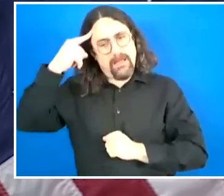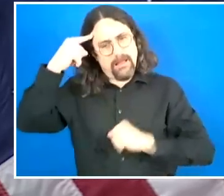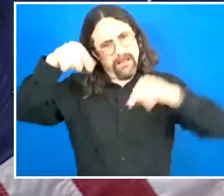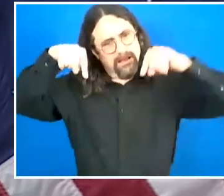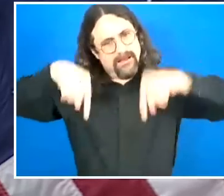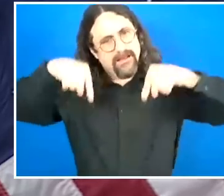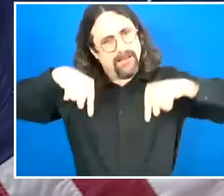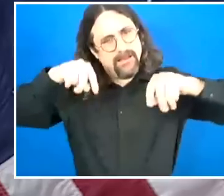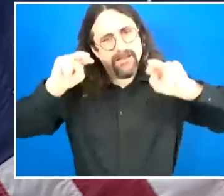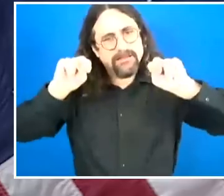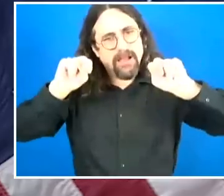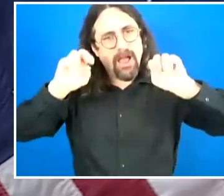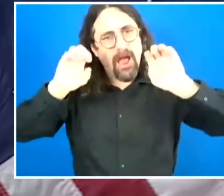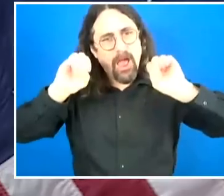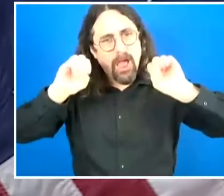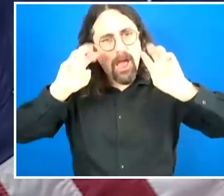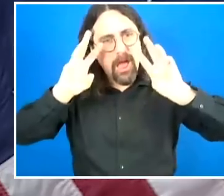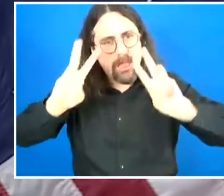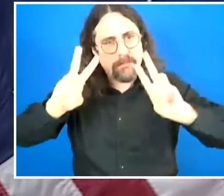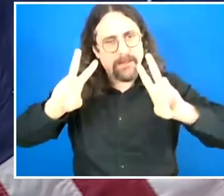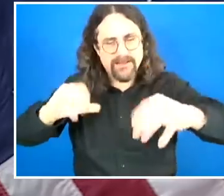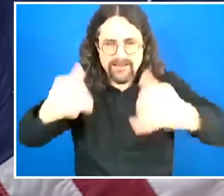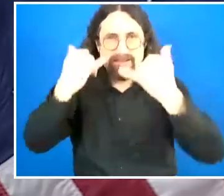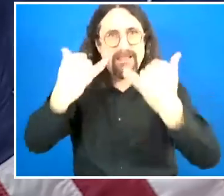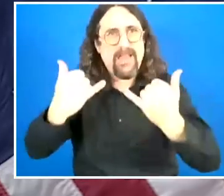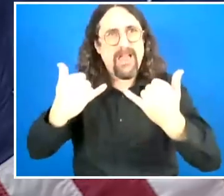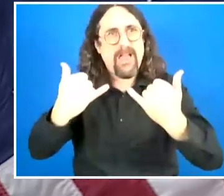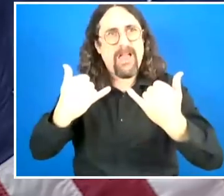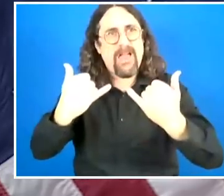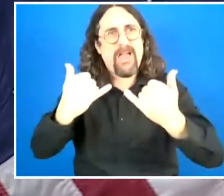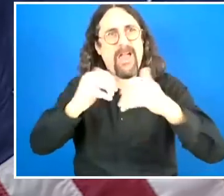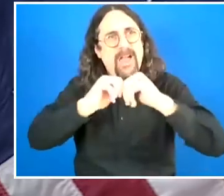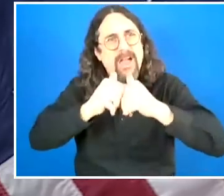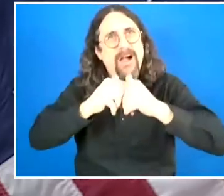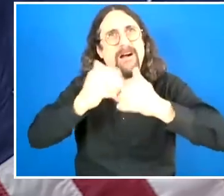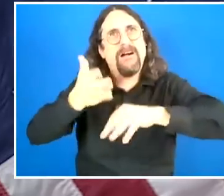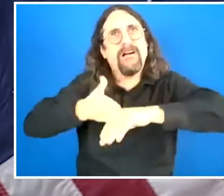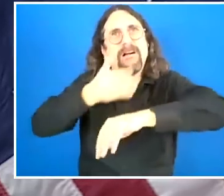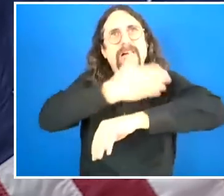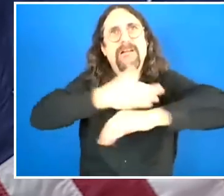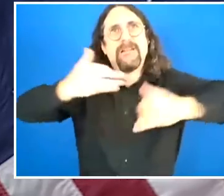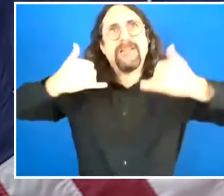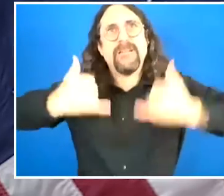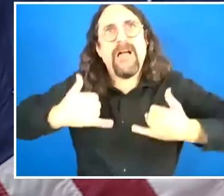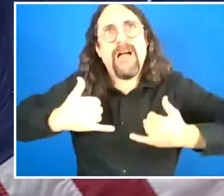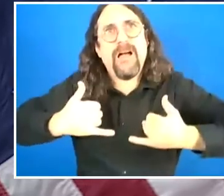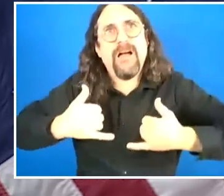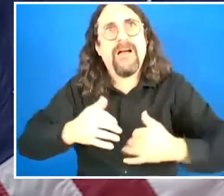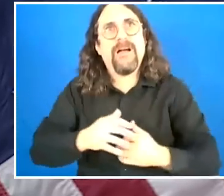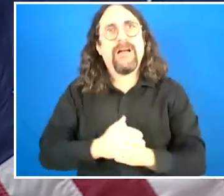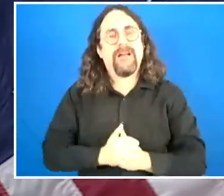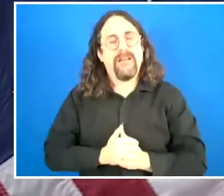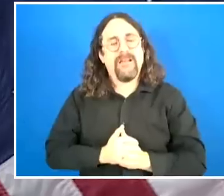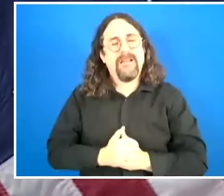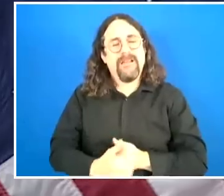RIGHT NOW. WEE 'VGOT EXTRAORDINARILY IMPORTANT ECDIIOSNS TO MAKE RIGHT NOW ABOUT THE FUTURE, ABOUT